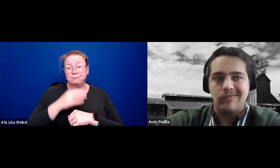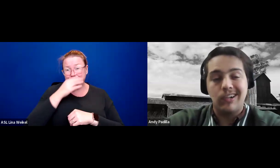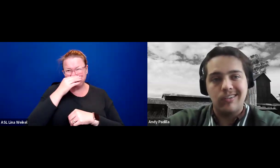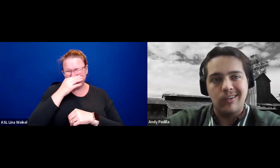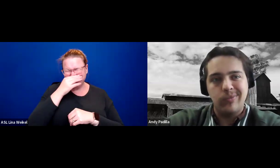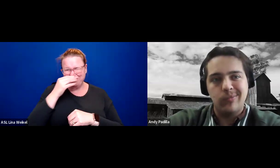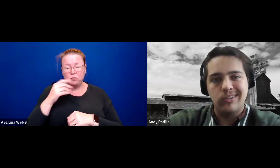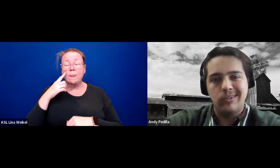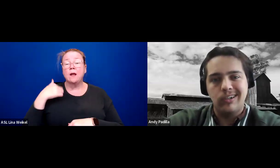Andy Padilla: for us young people who are